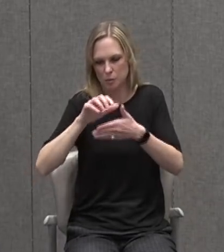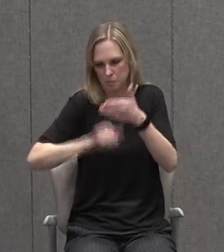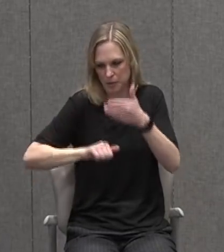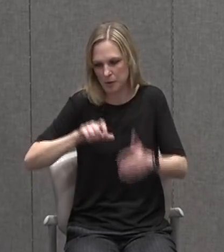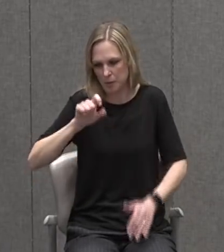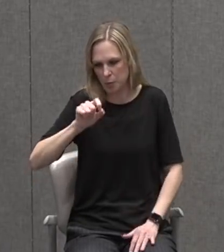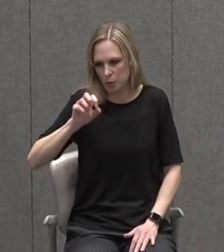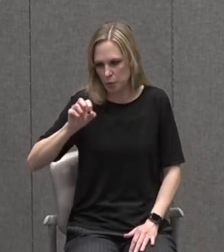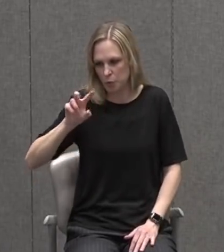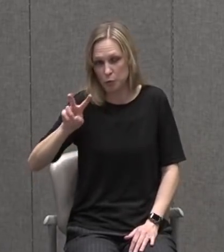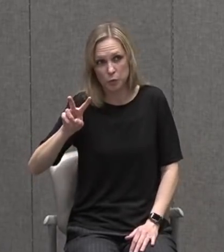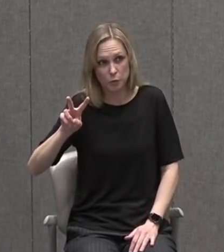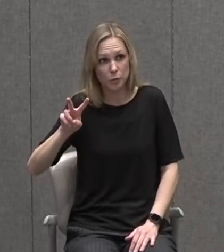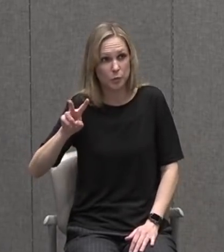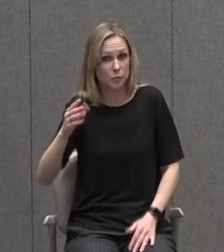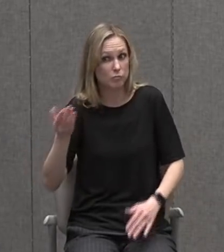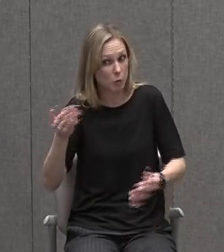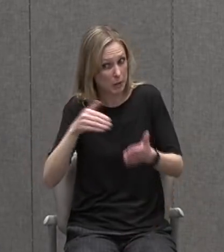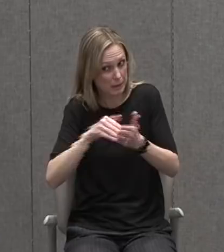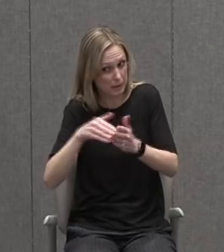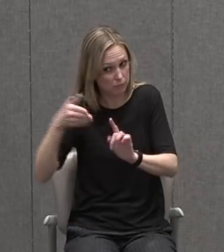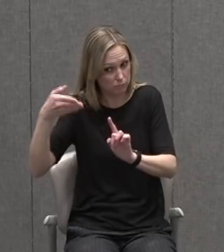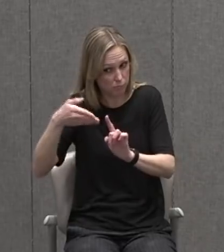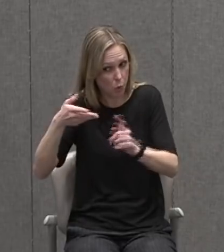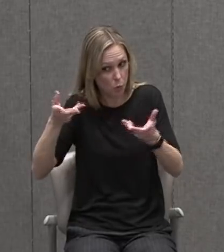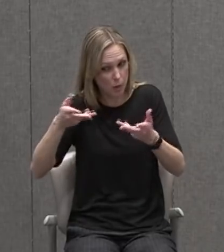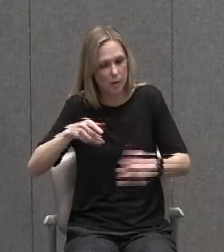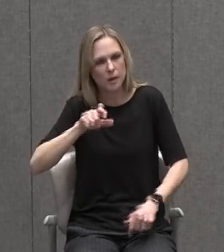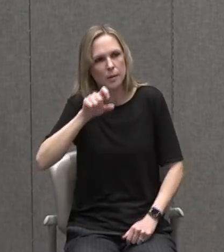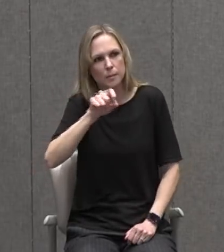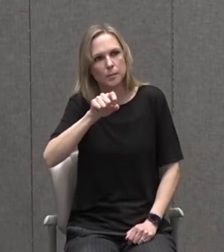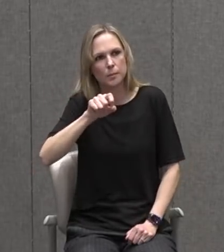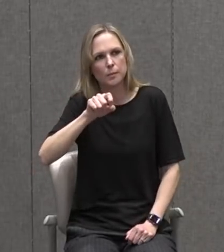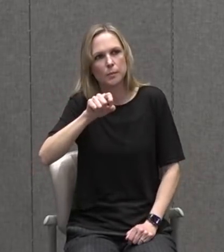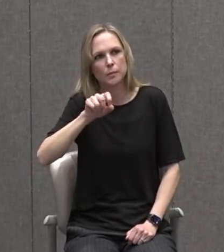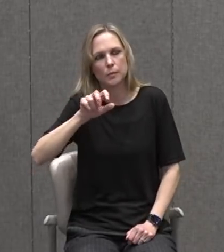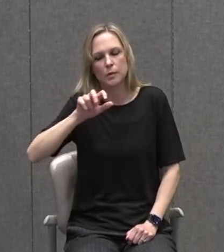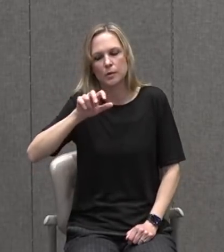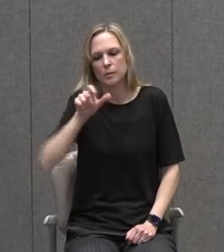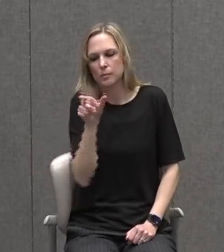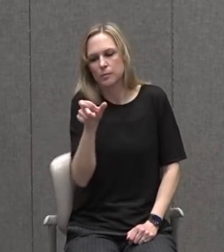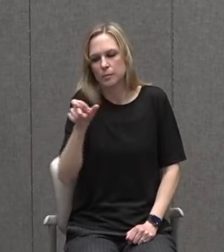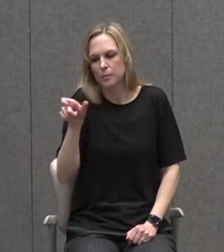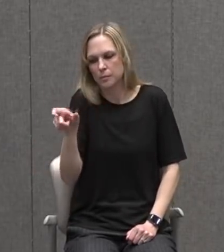because it's on our hundredths column, and we're gonna look for a number that is two less than four.